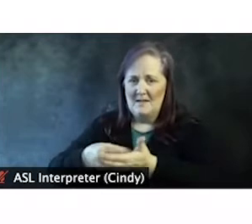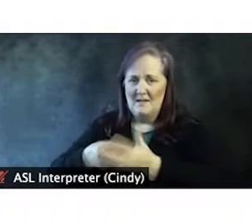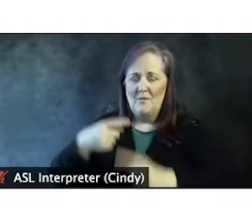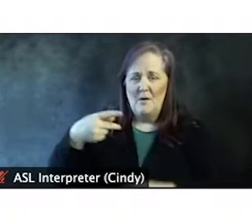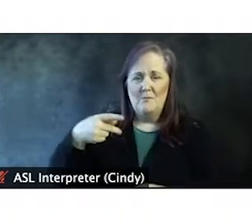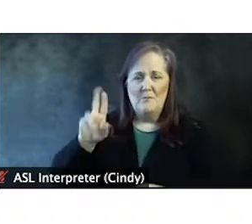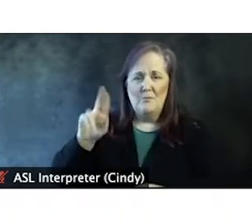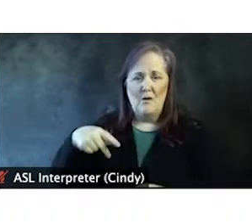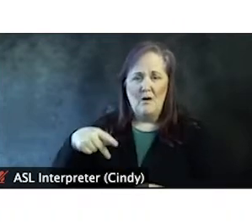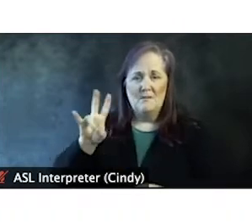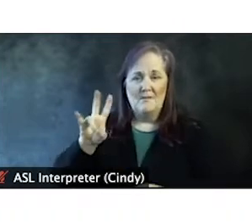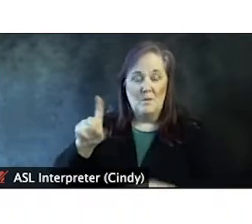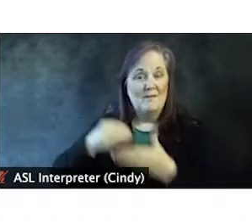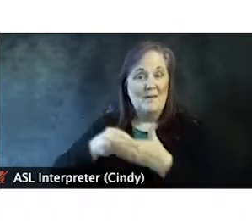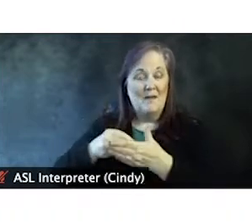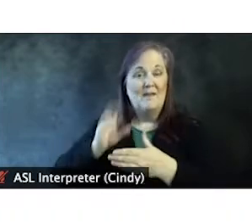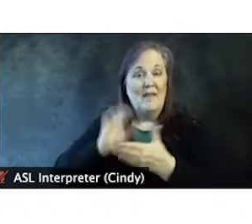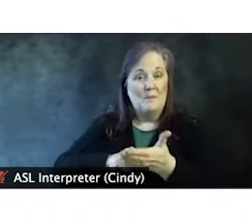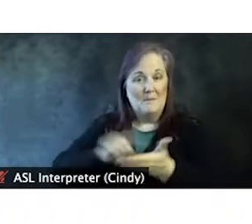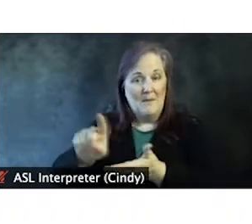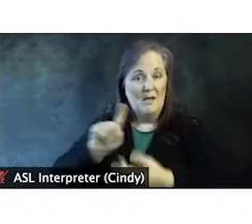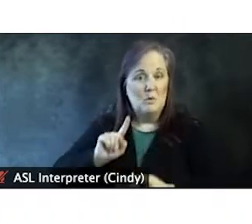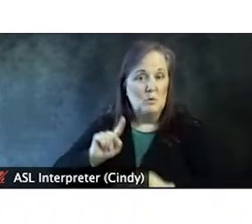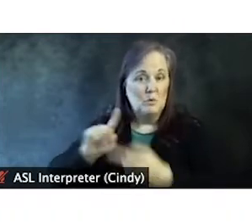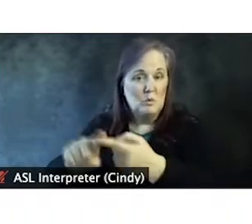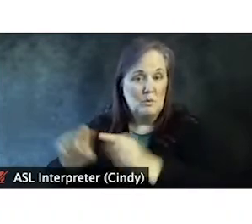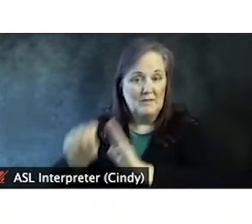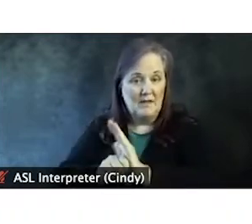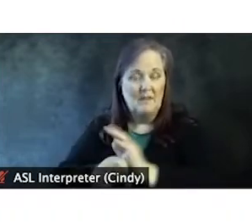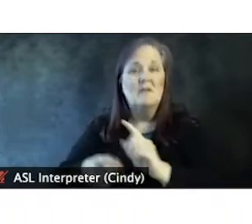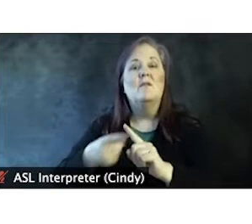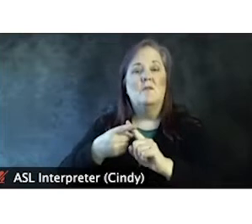So a number of the major newspapers across the state weighed in against this one.